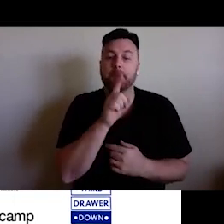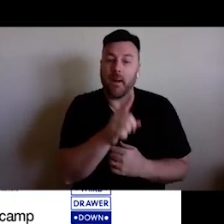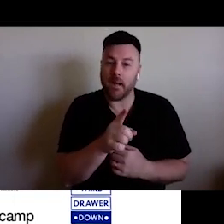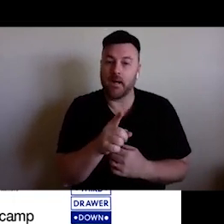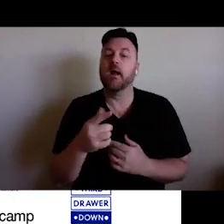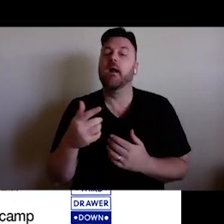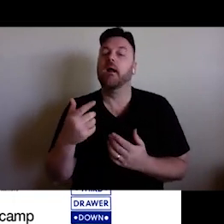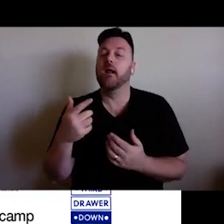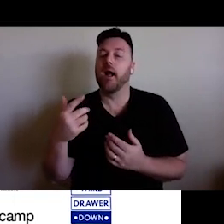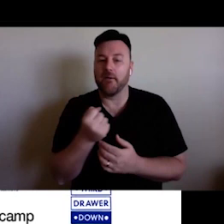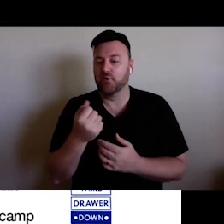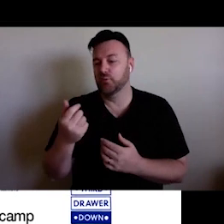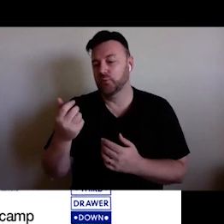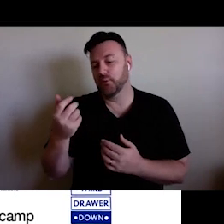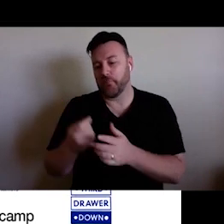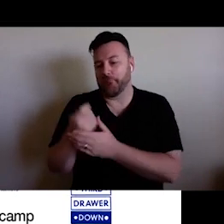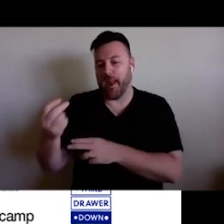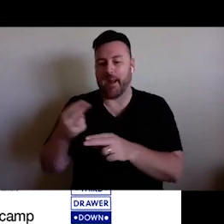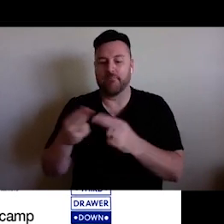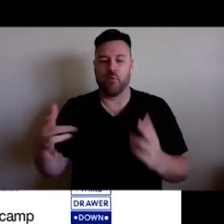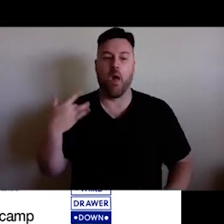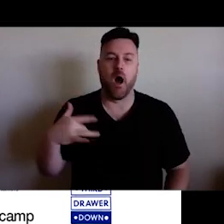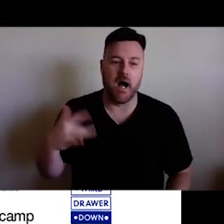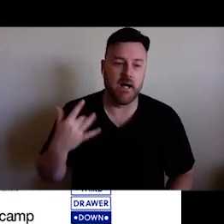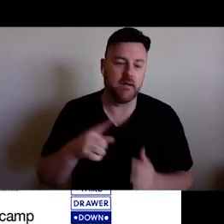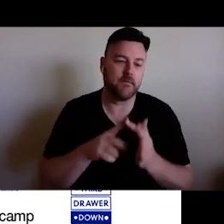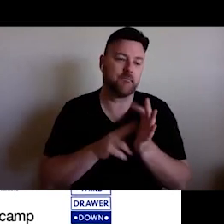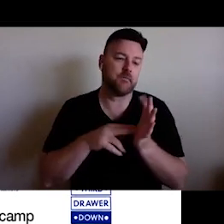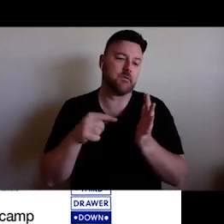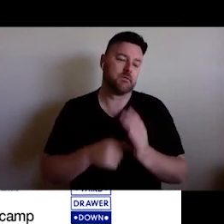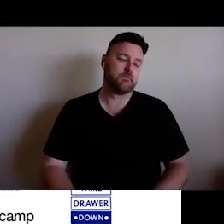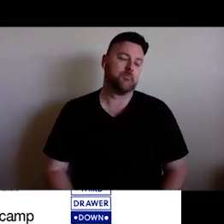is what we call subscription - probably best popularised by Netflix